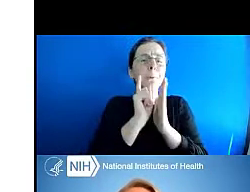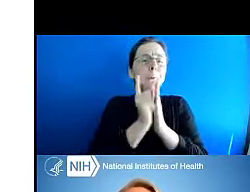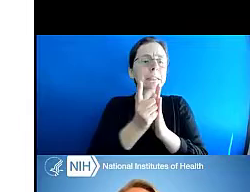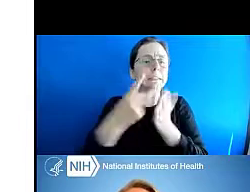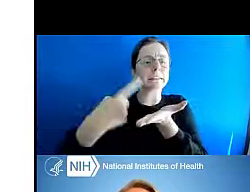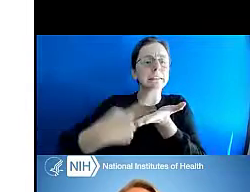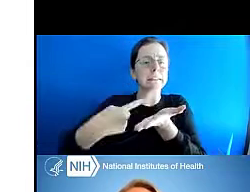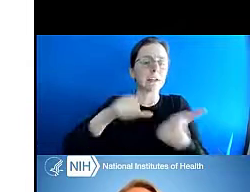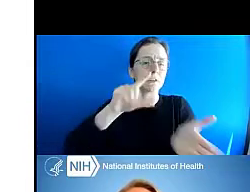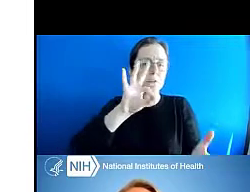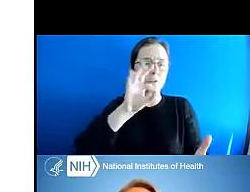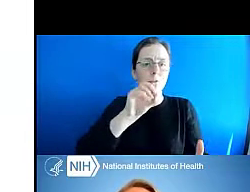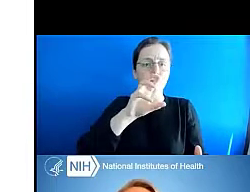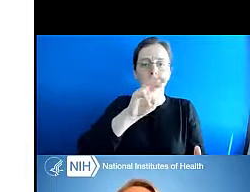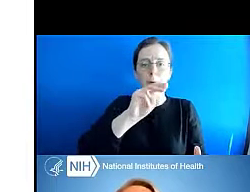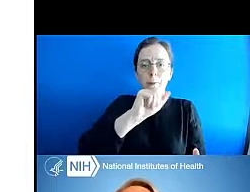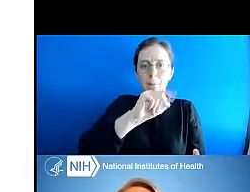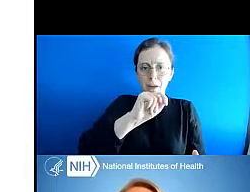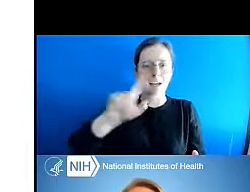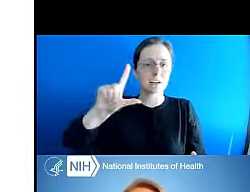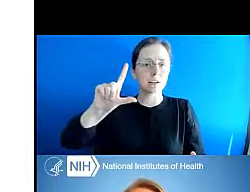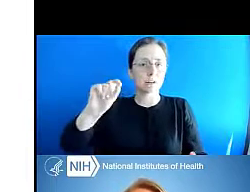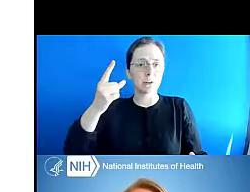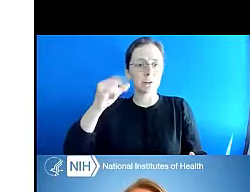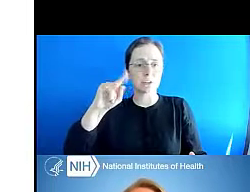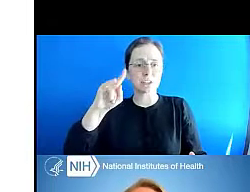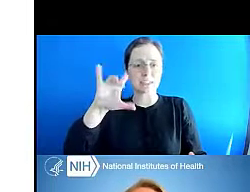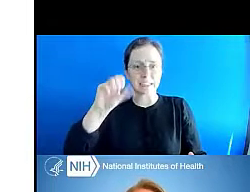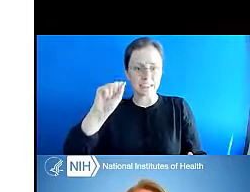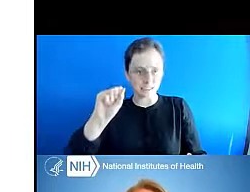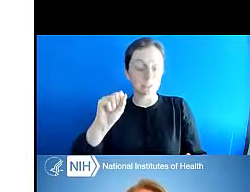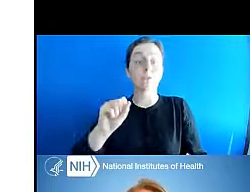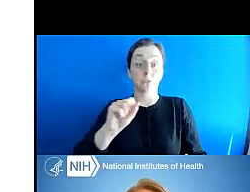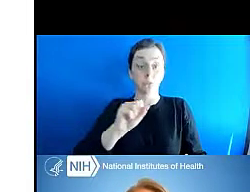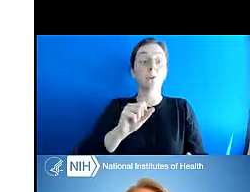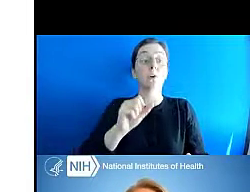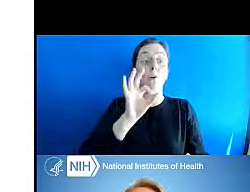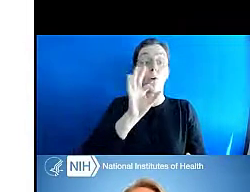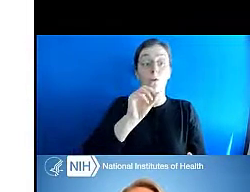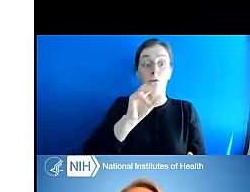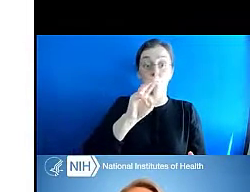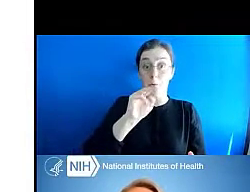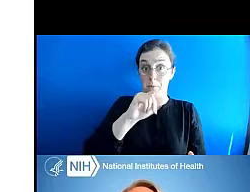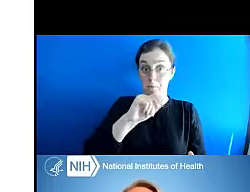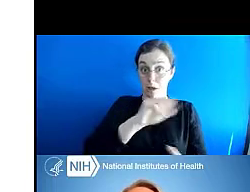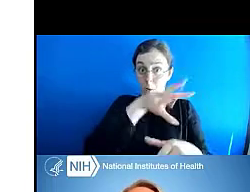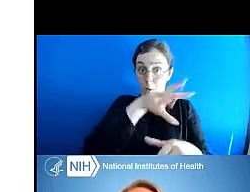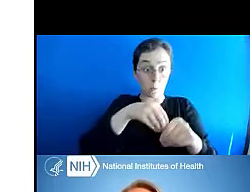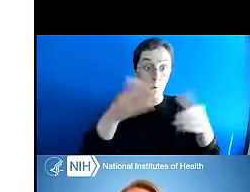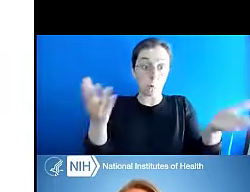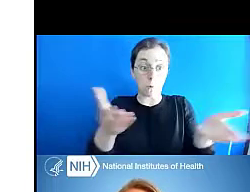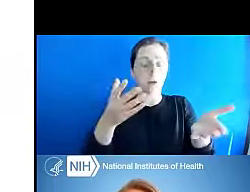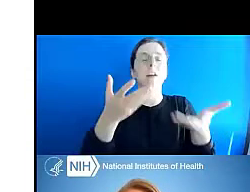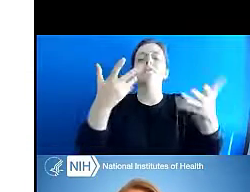Today's session will include a prerecorded discussion with our expert panel, followed by about 30 minutes of live